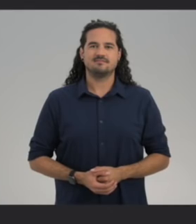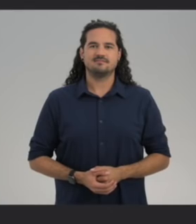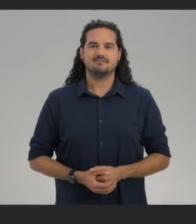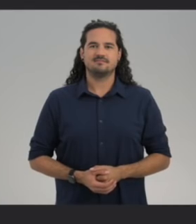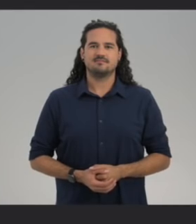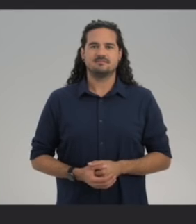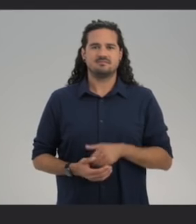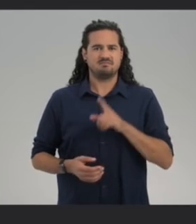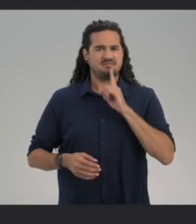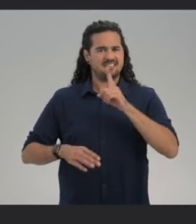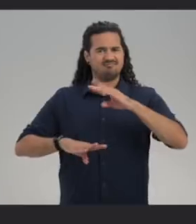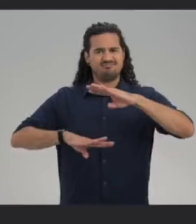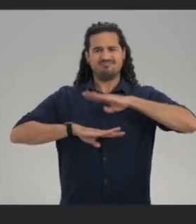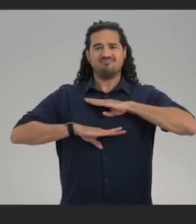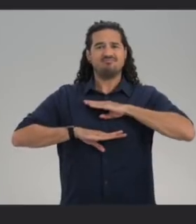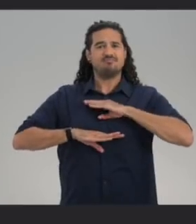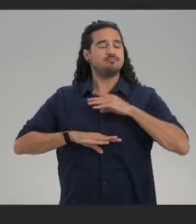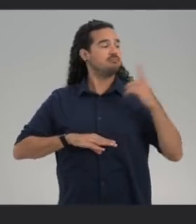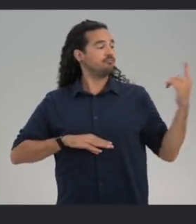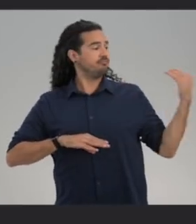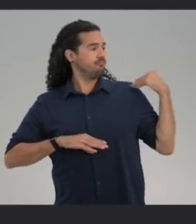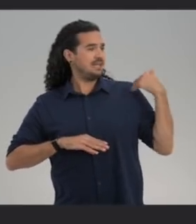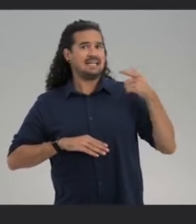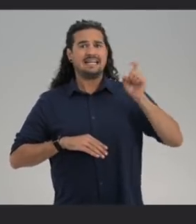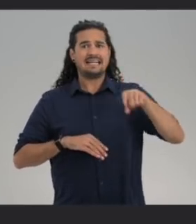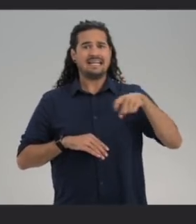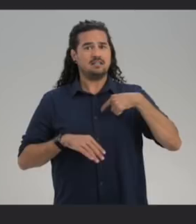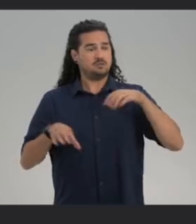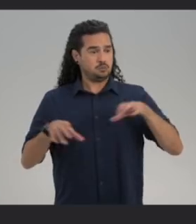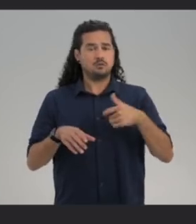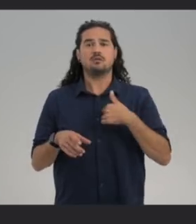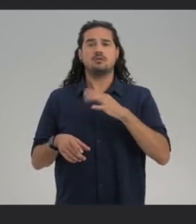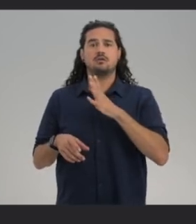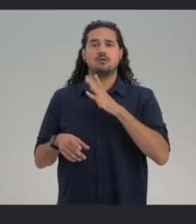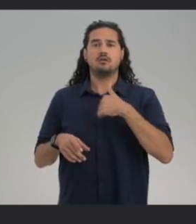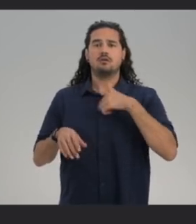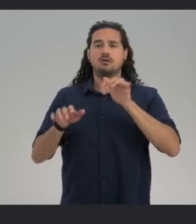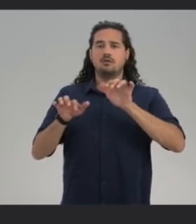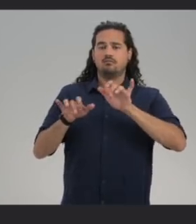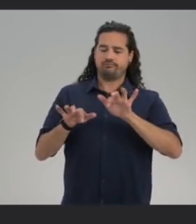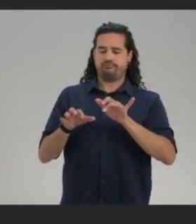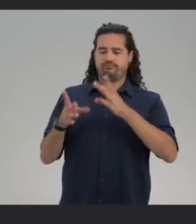[man] What's really satisfying is when you're sitting with someone, and they go, "I want it to be like..." and you go, "Great."